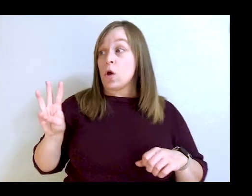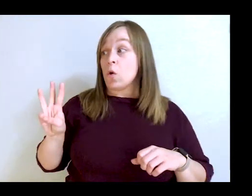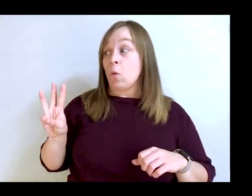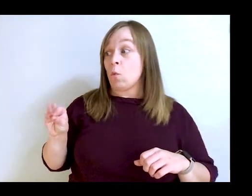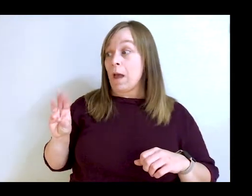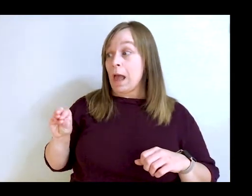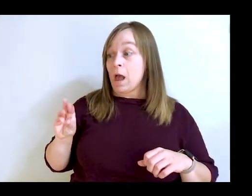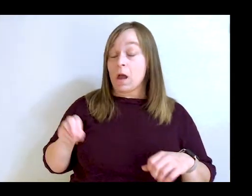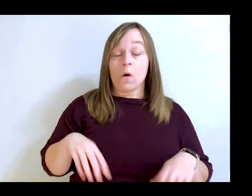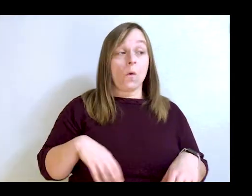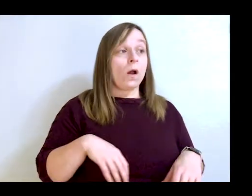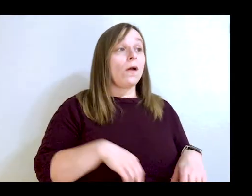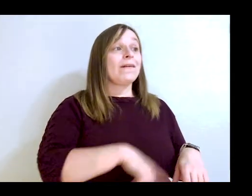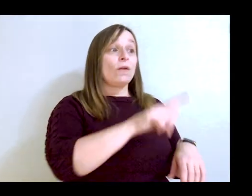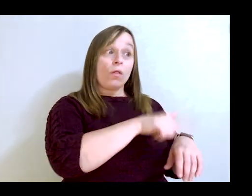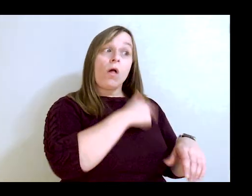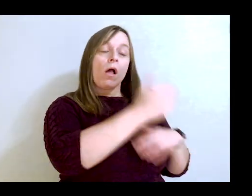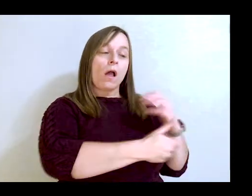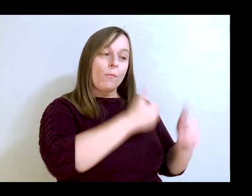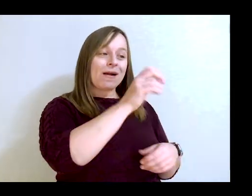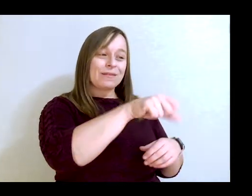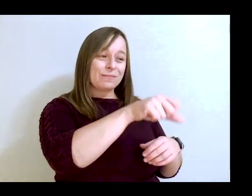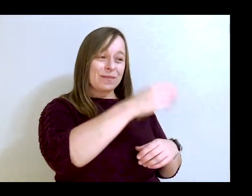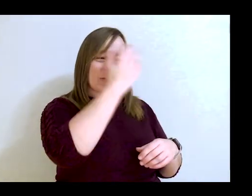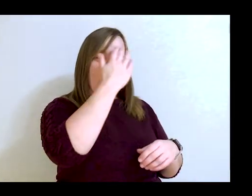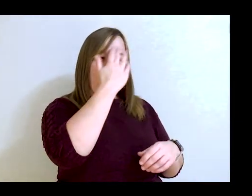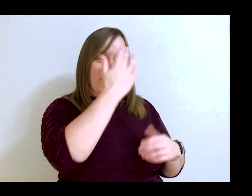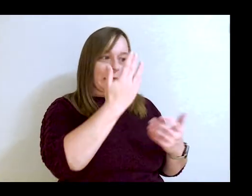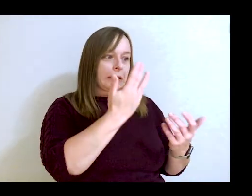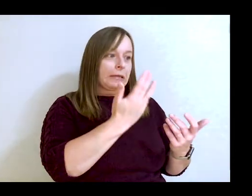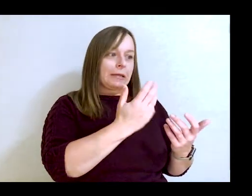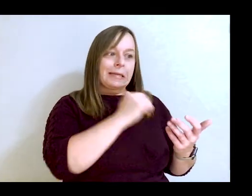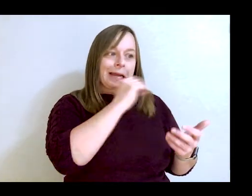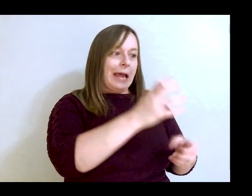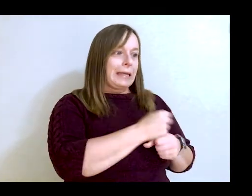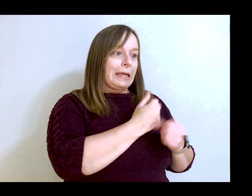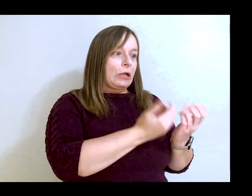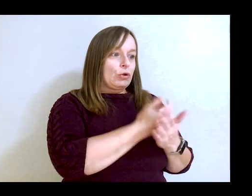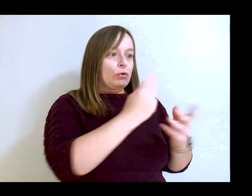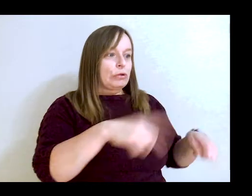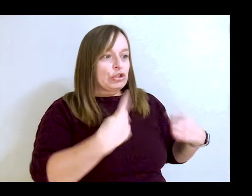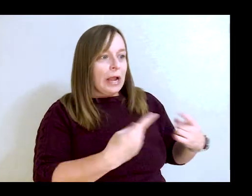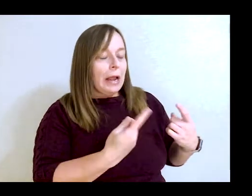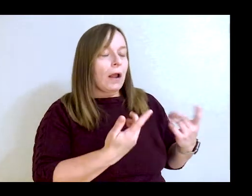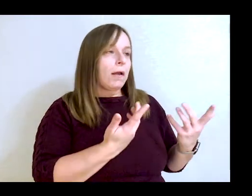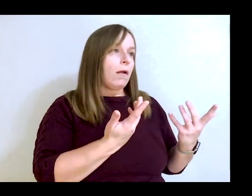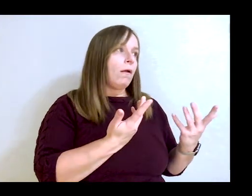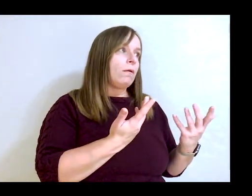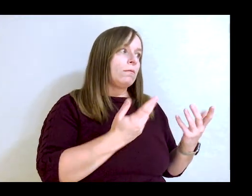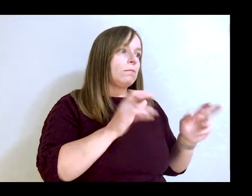M: It was.. it was a pretty long process and knowing that we were not to be able to get this and that we would have to